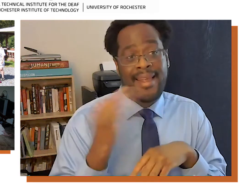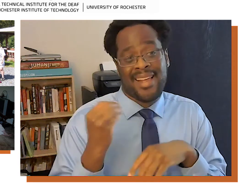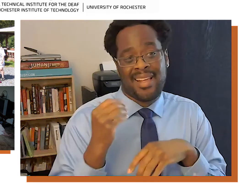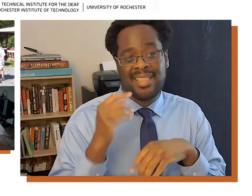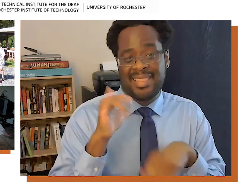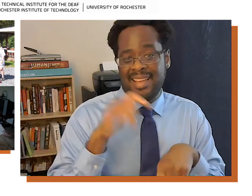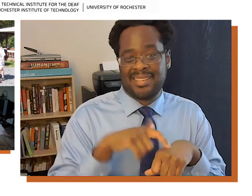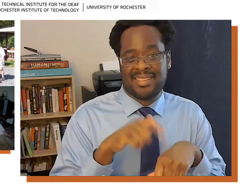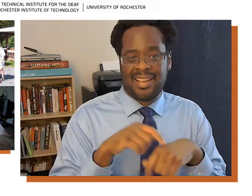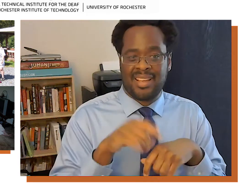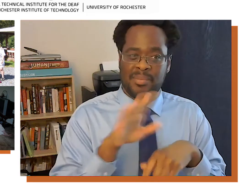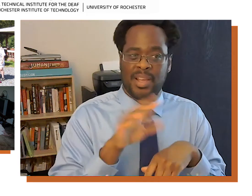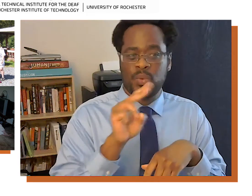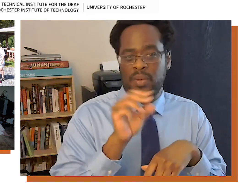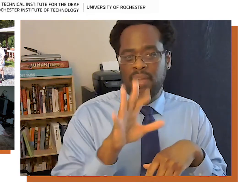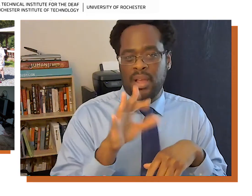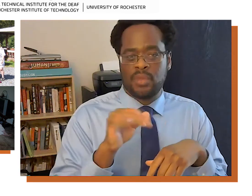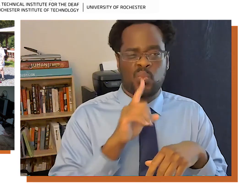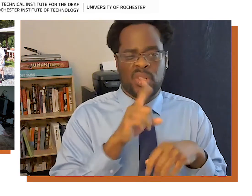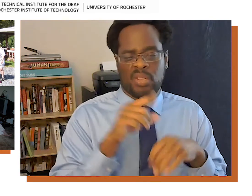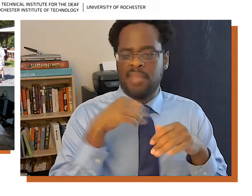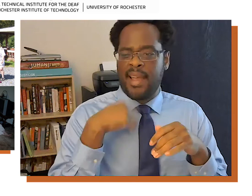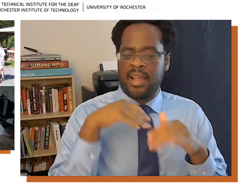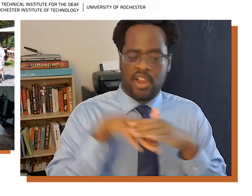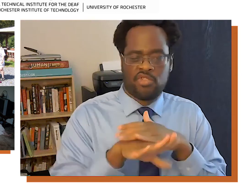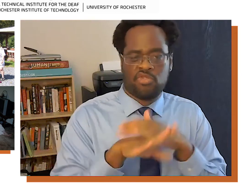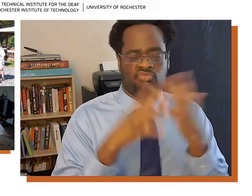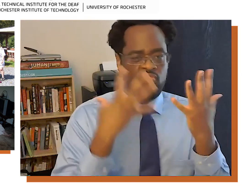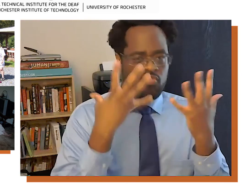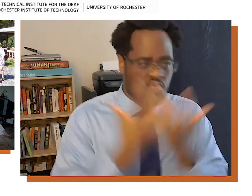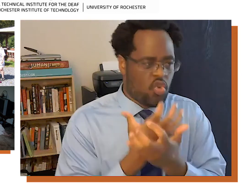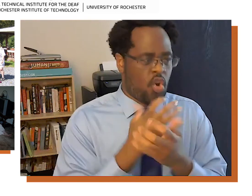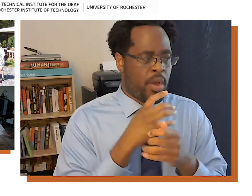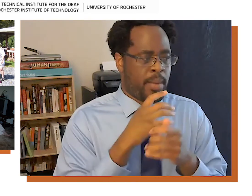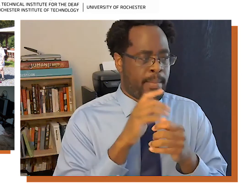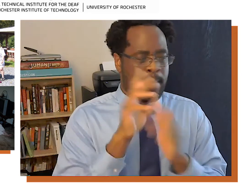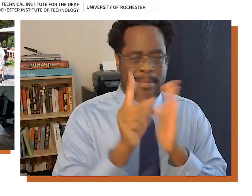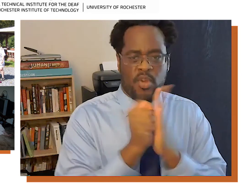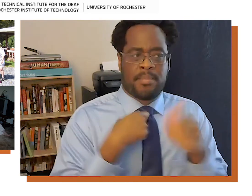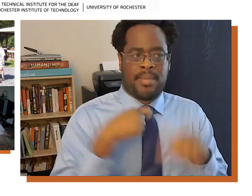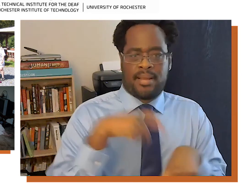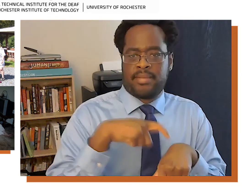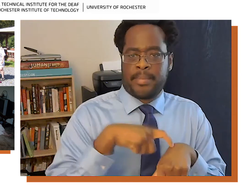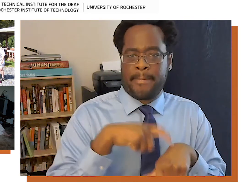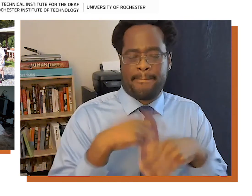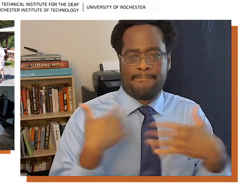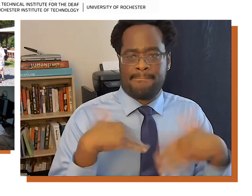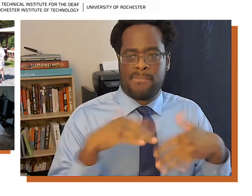and I felt like I was ready to leave, so around 2005, I entered a very dark period in my life,